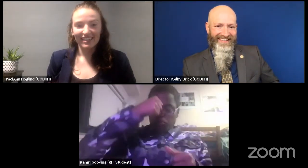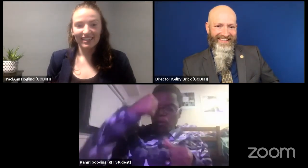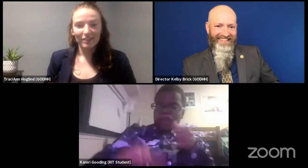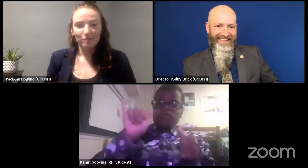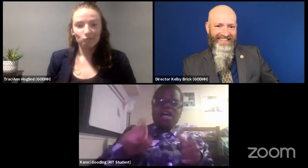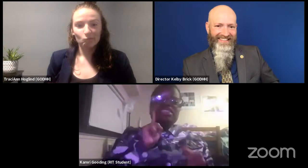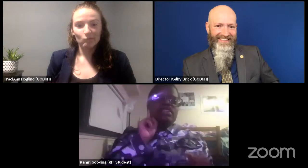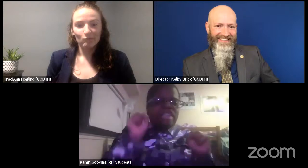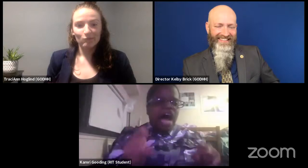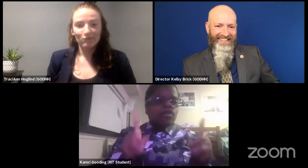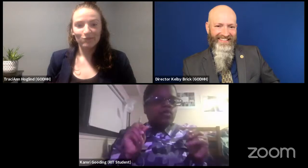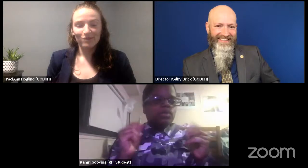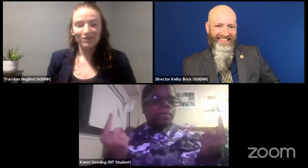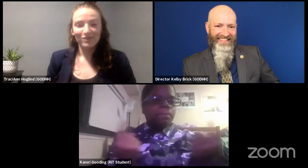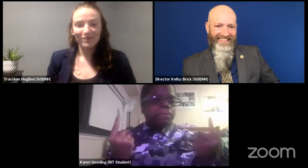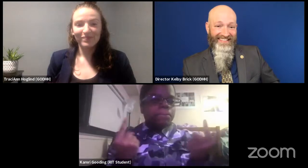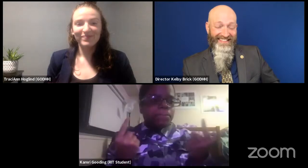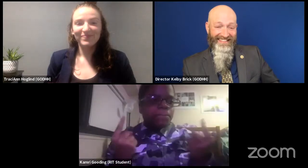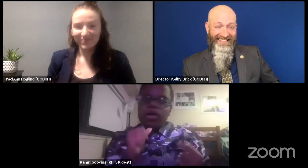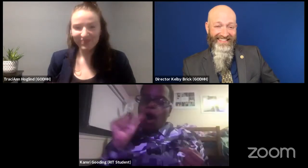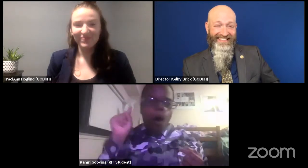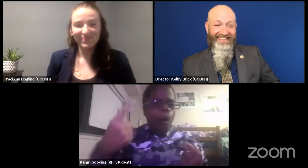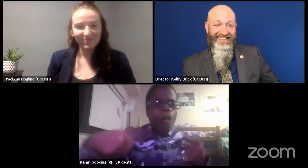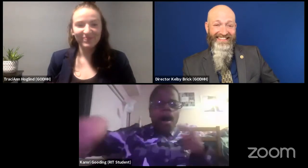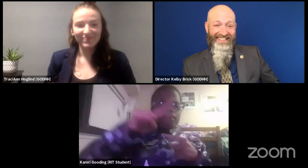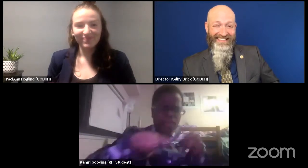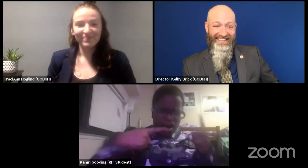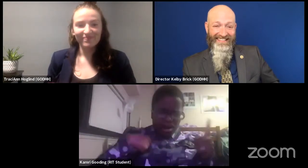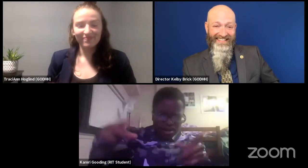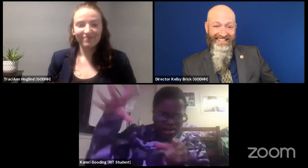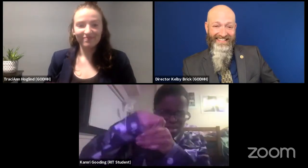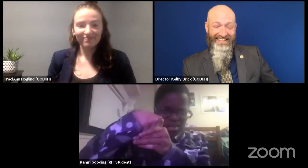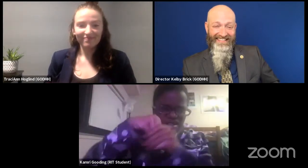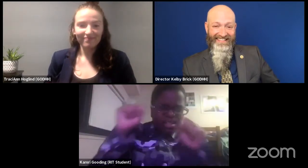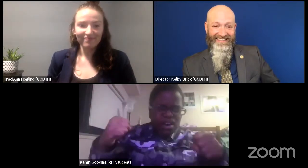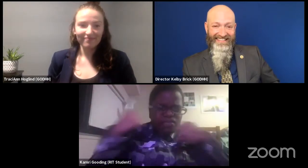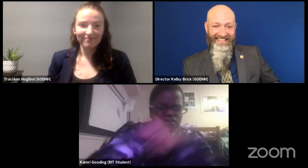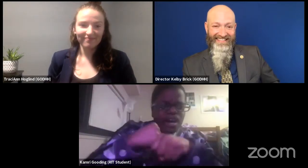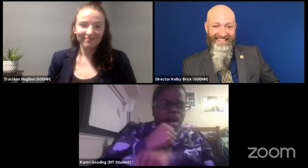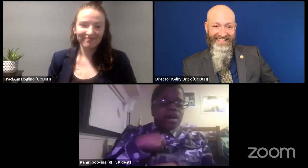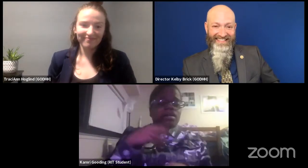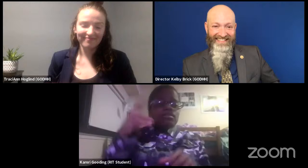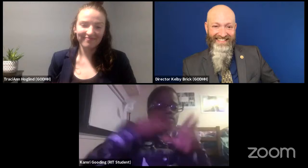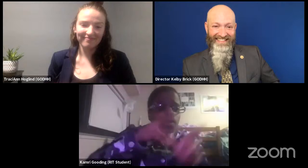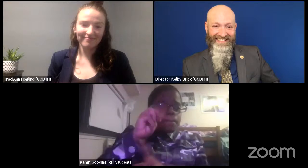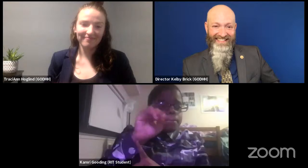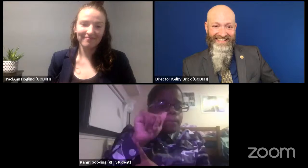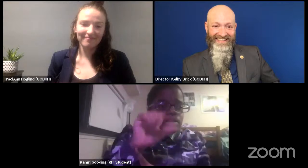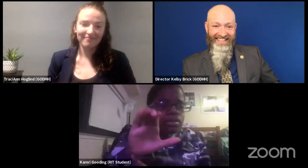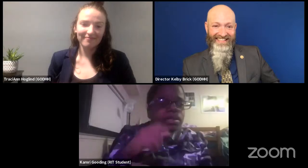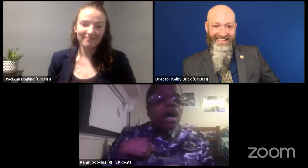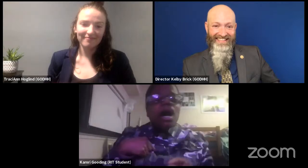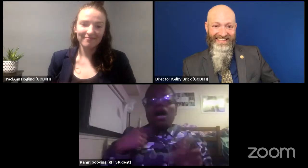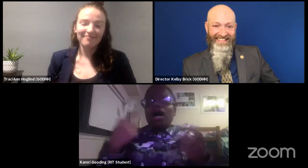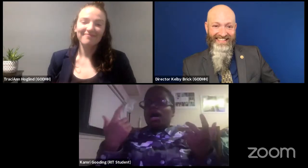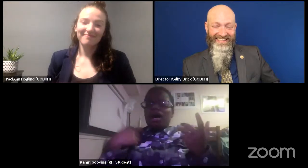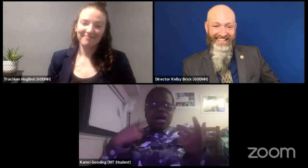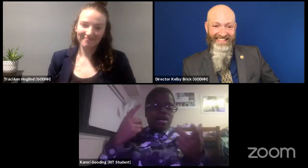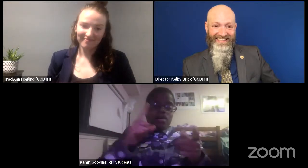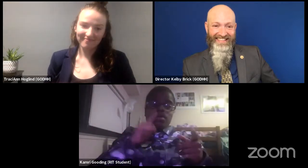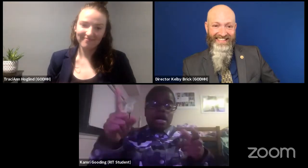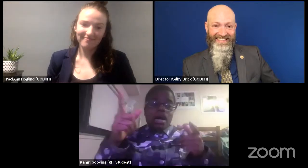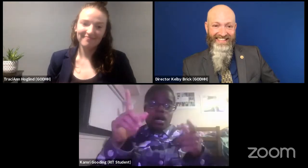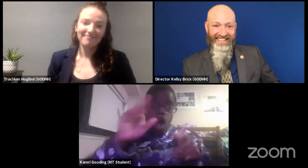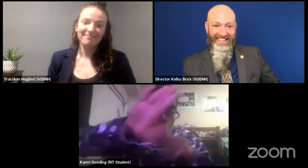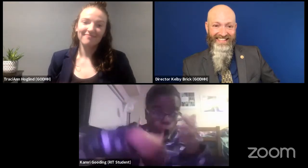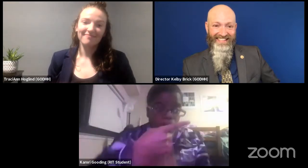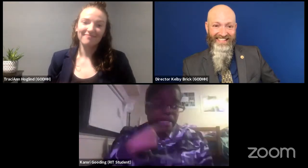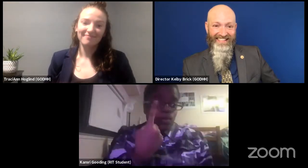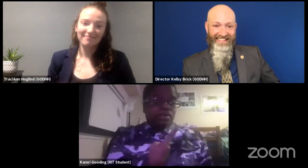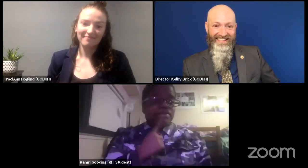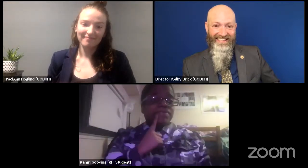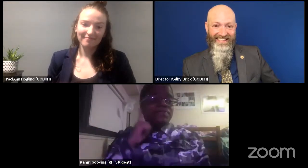with me. We need to participate and get involved in the fight. Joining MYAC is one way to do